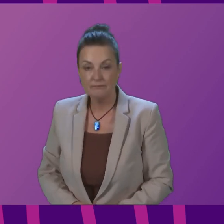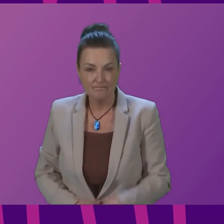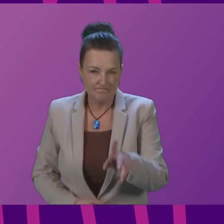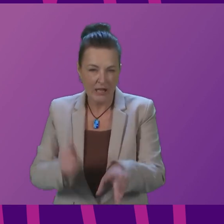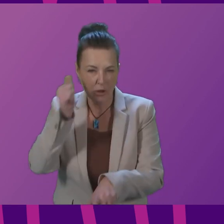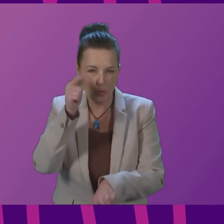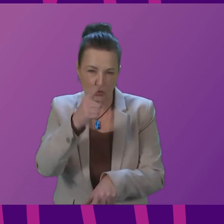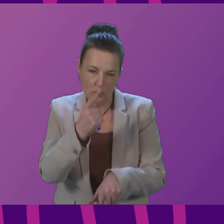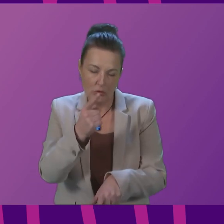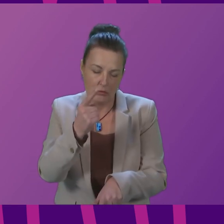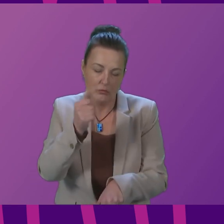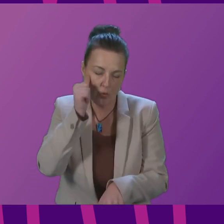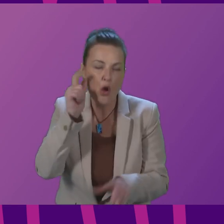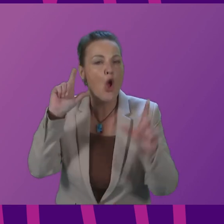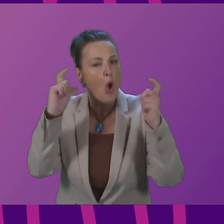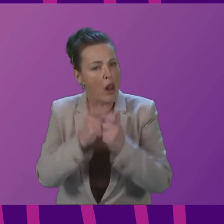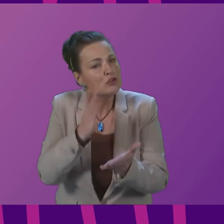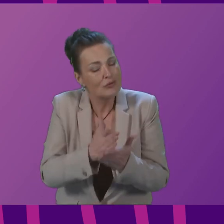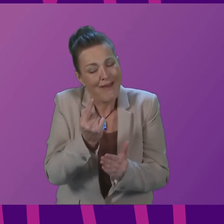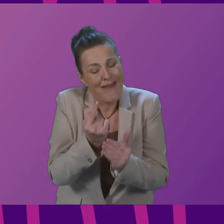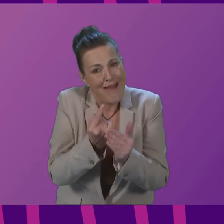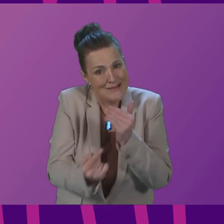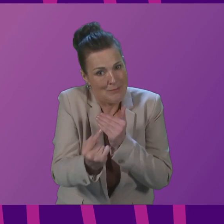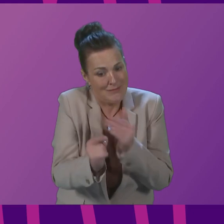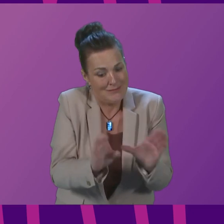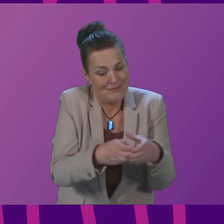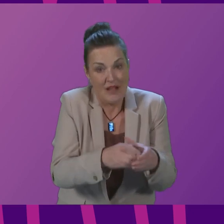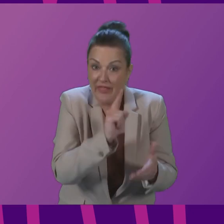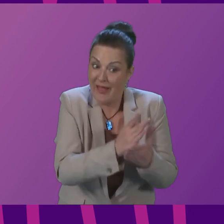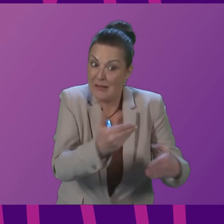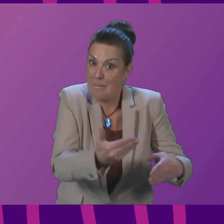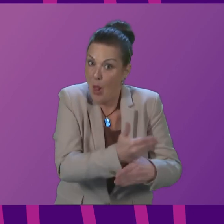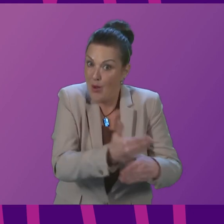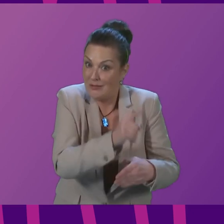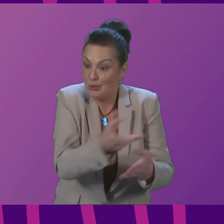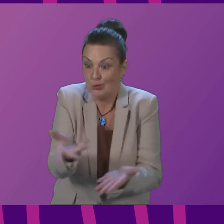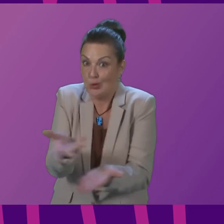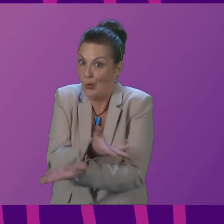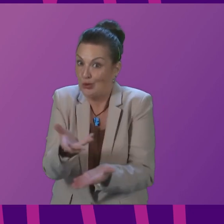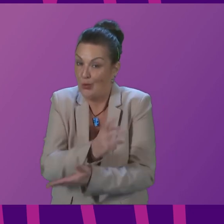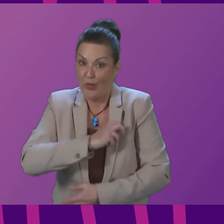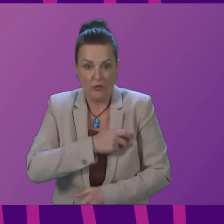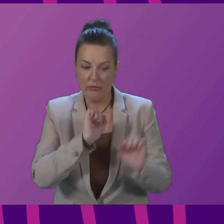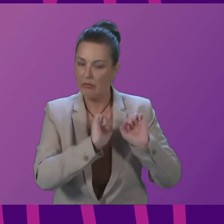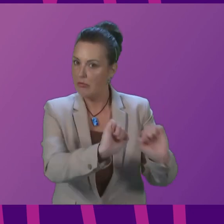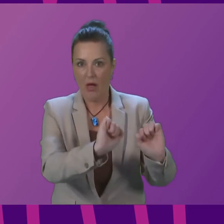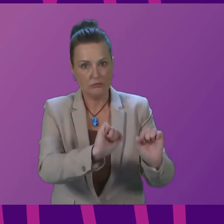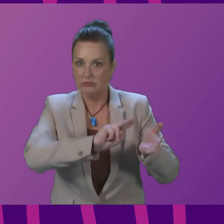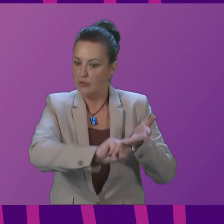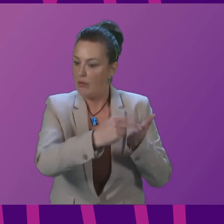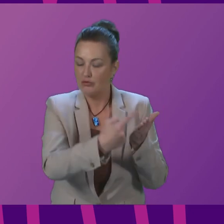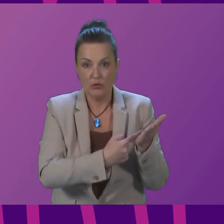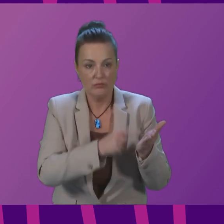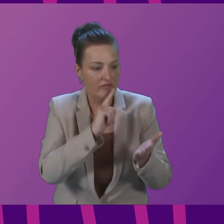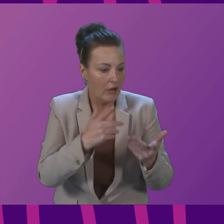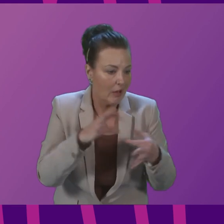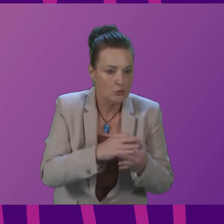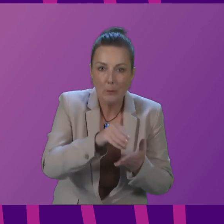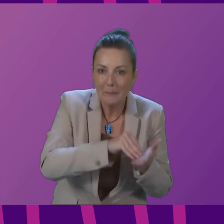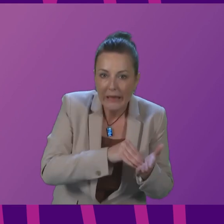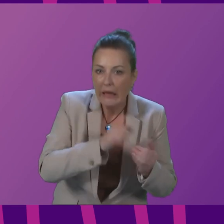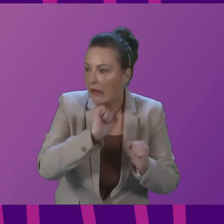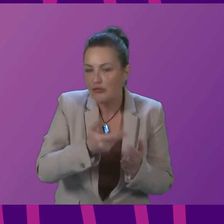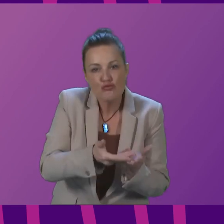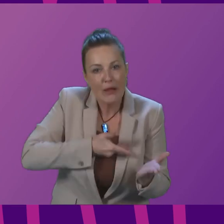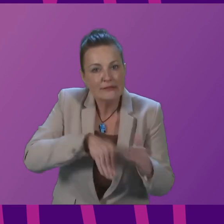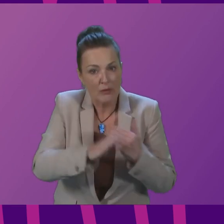It is for employers to negotiate pay and conditions with unions, and I would expect employers